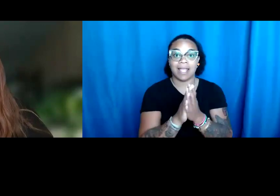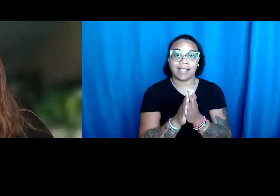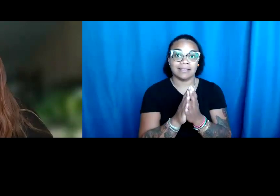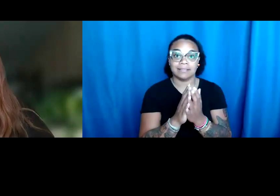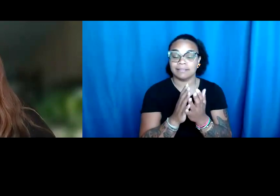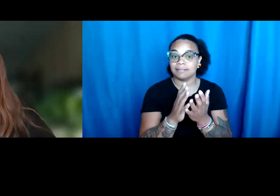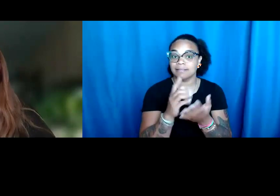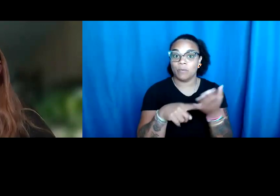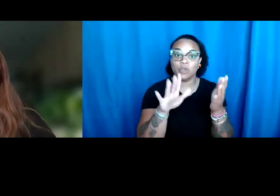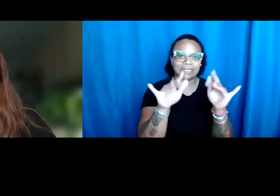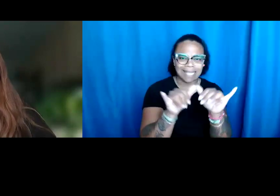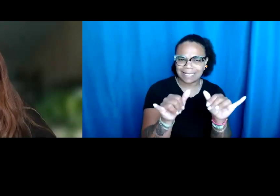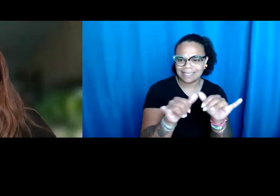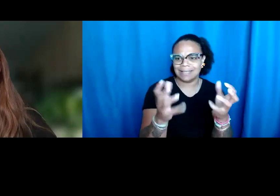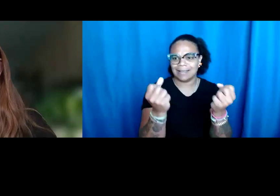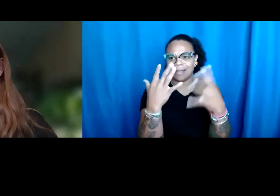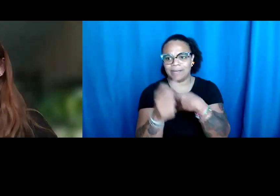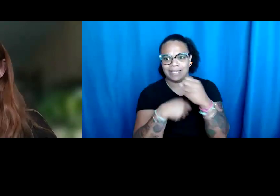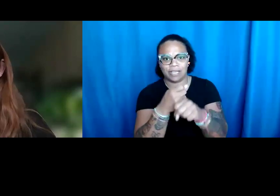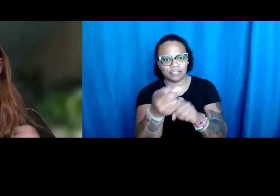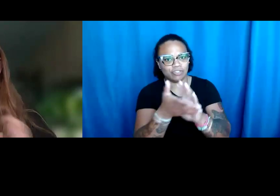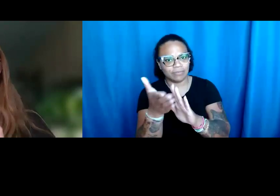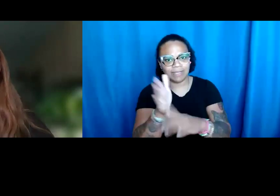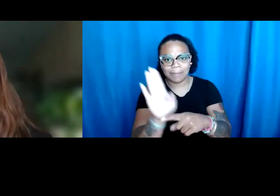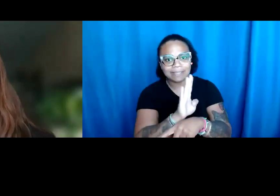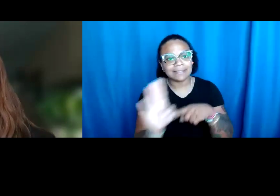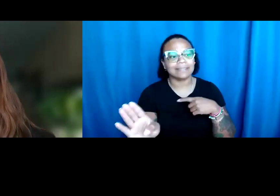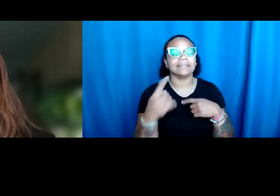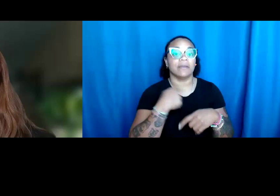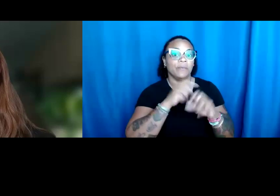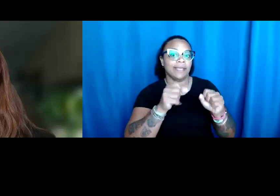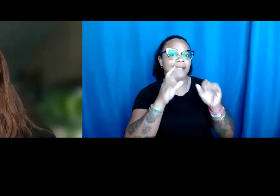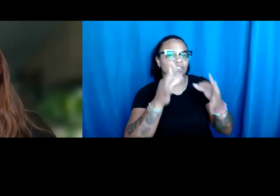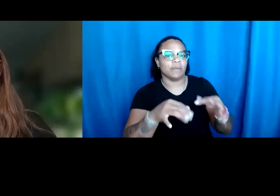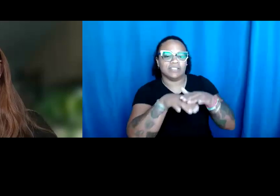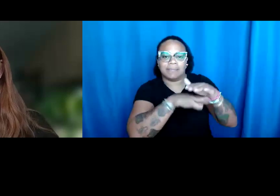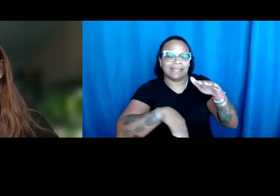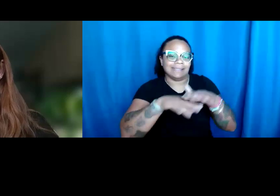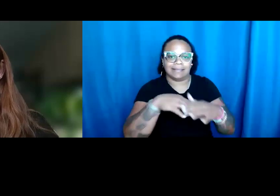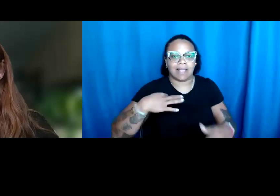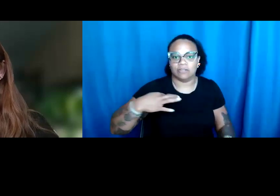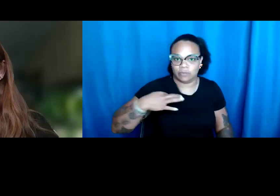your sizing is, how many years you have been in business so that we can determine very baseline eligibility.